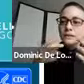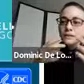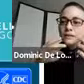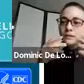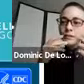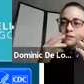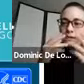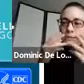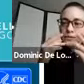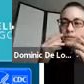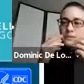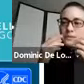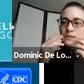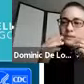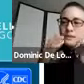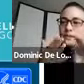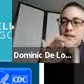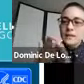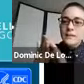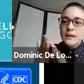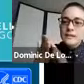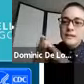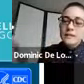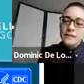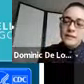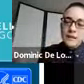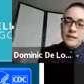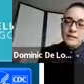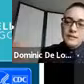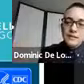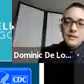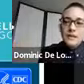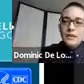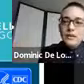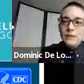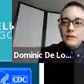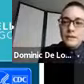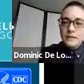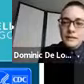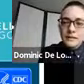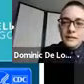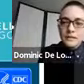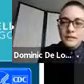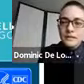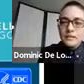in your vapor droplets, they can get passed onto your hands, and you might accidentally